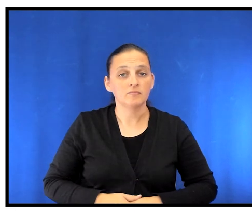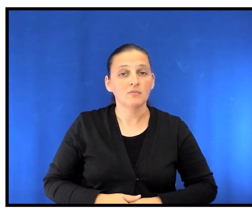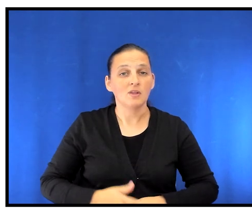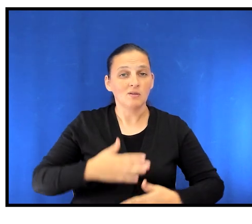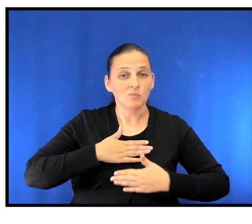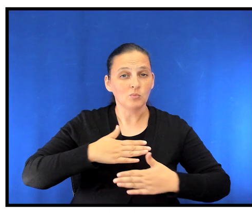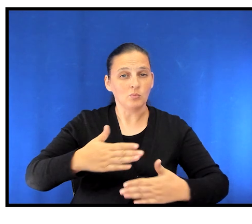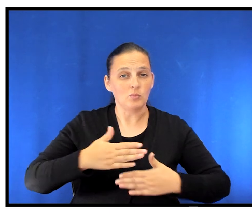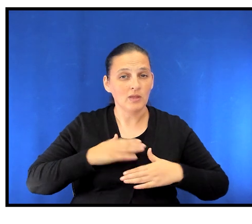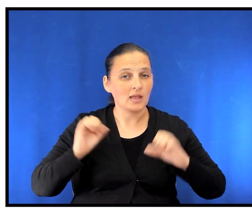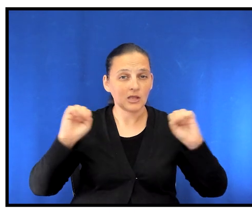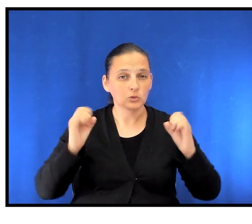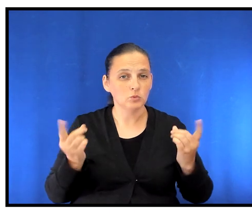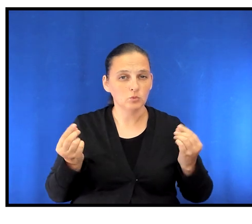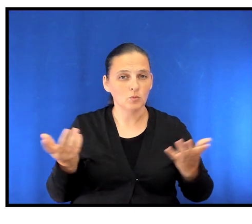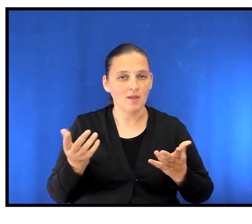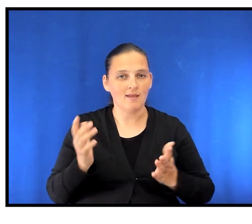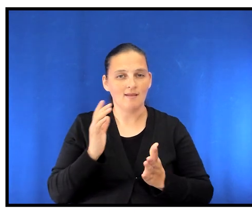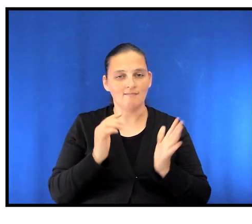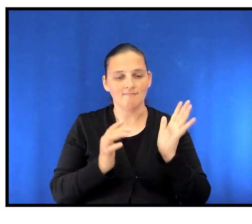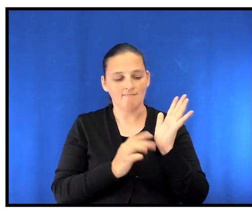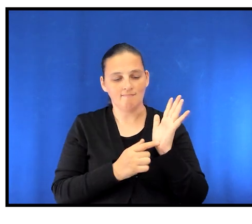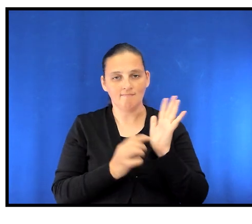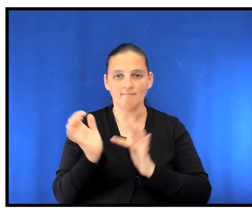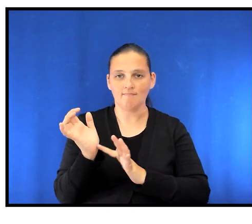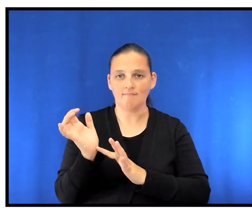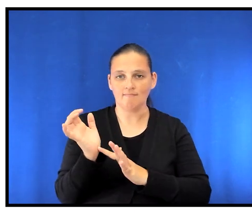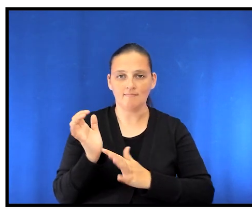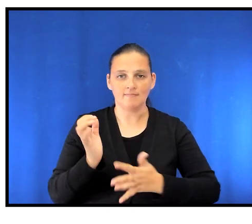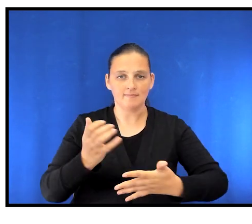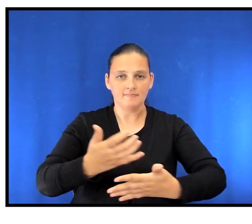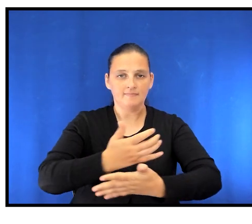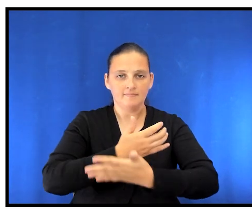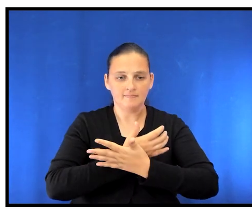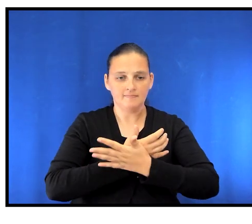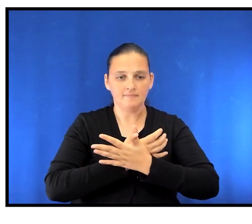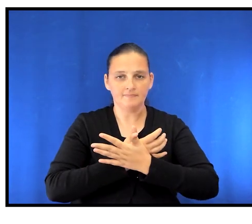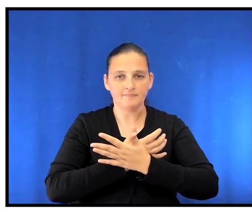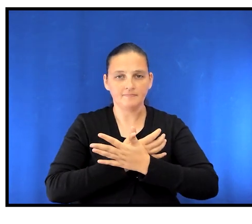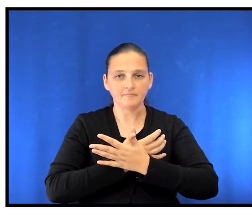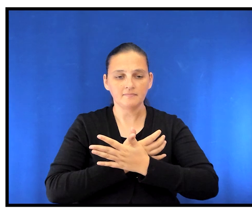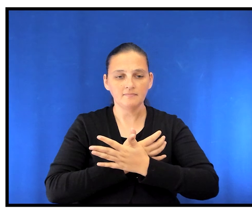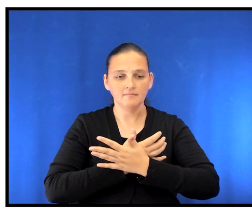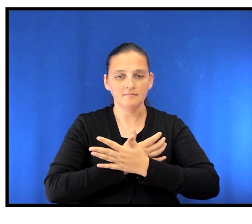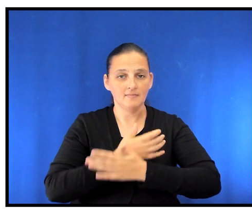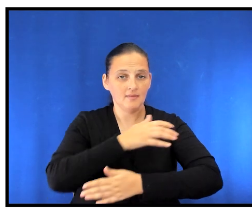place the heels of your hands along the incision line on top of your pillow. Push your elbows outwards.